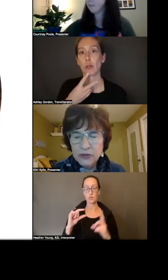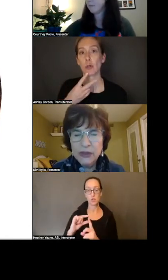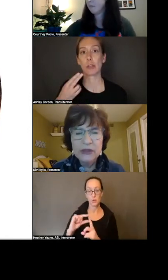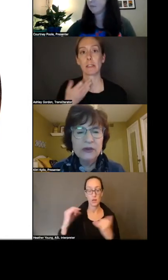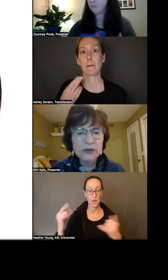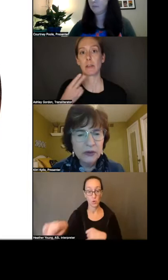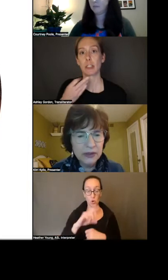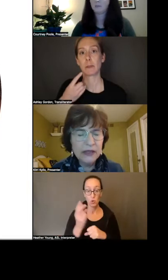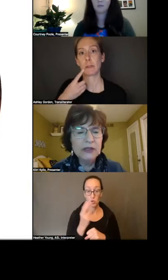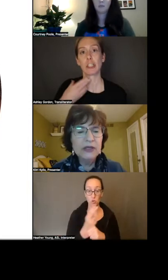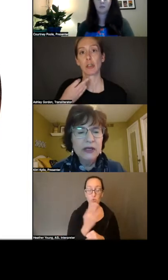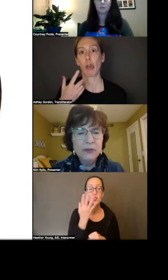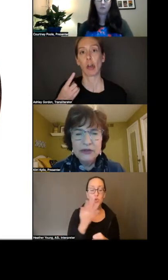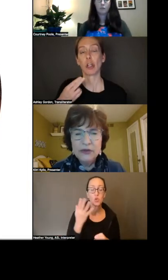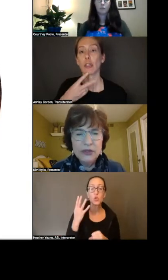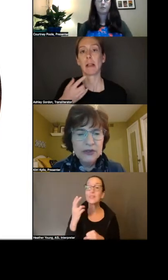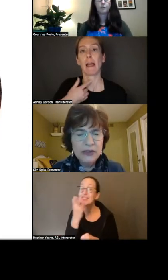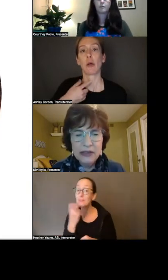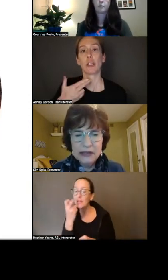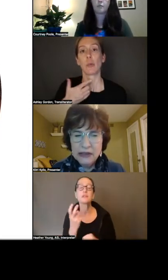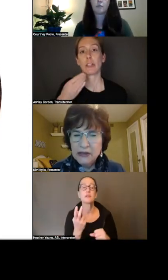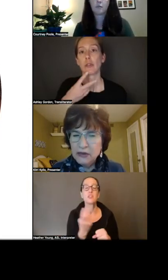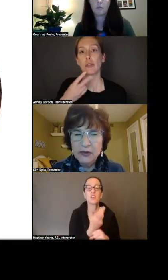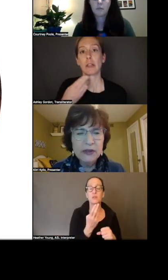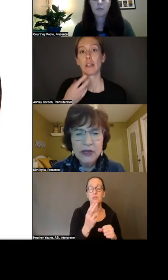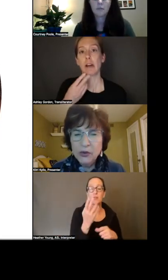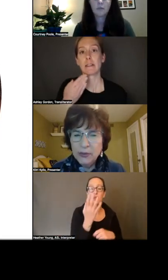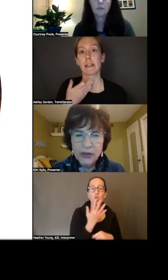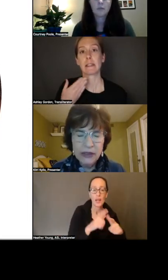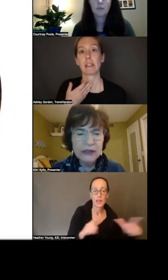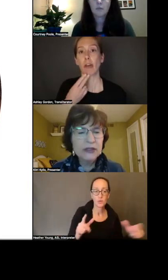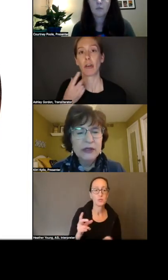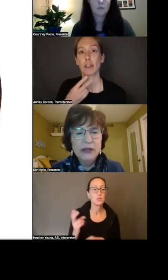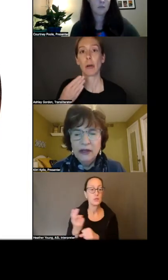it's called Cued Language. When it's used in the United States it's called Cued American English.